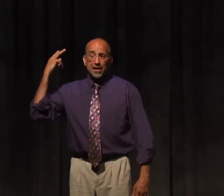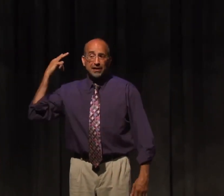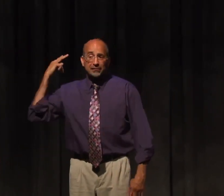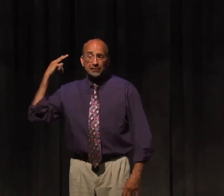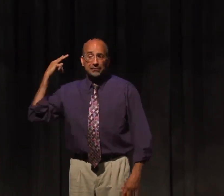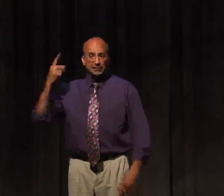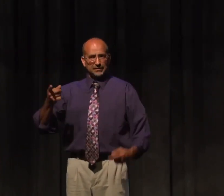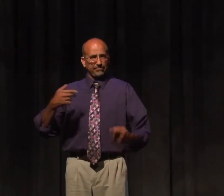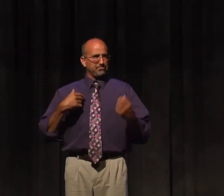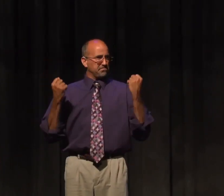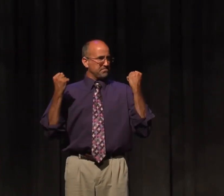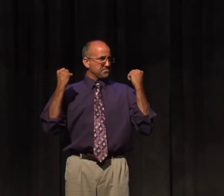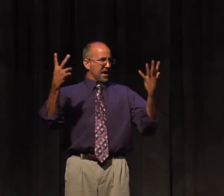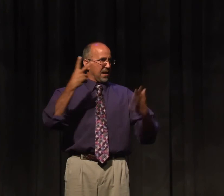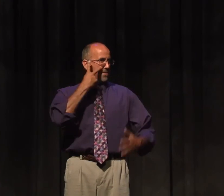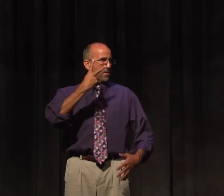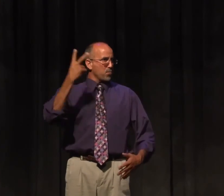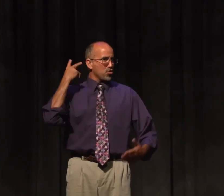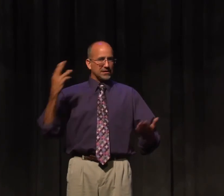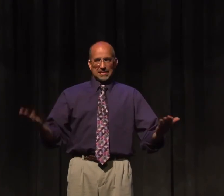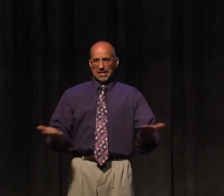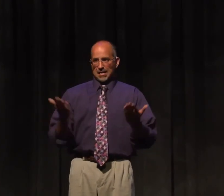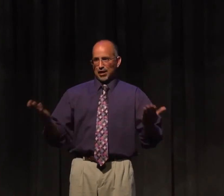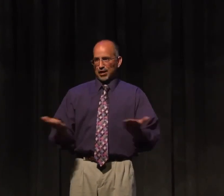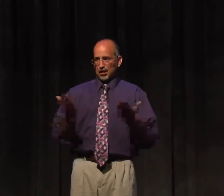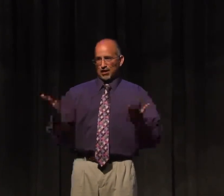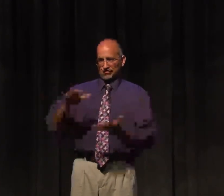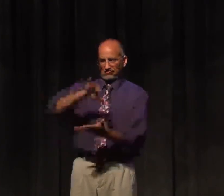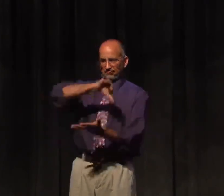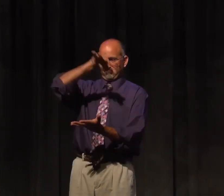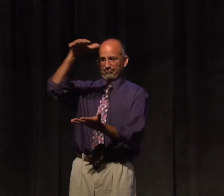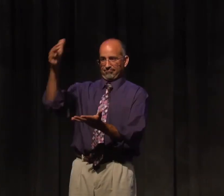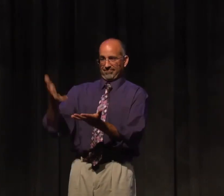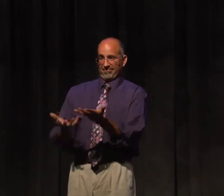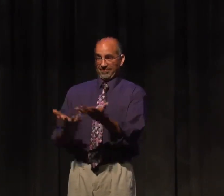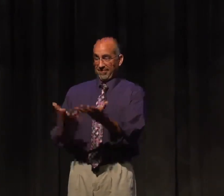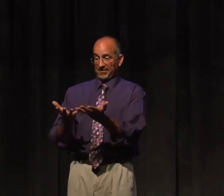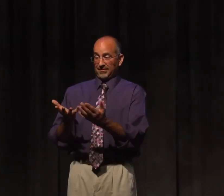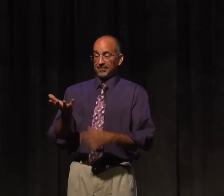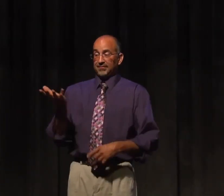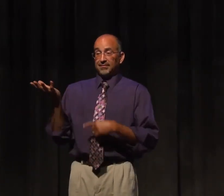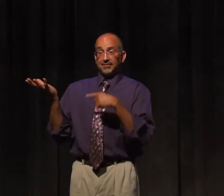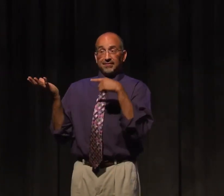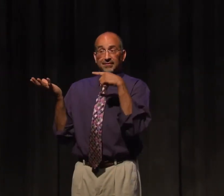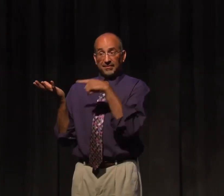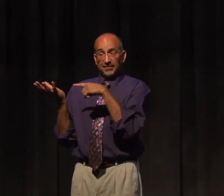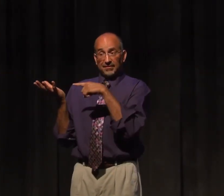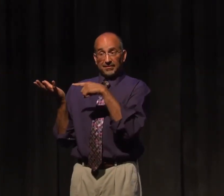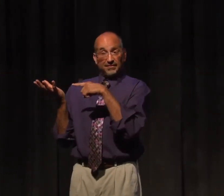We're talking about memories. Many memories here heaped upon us.